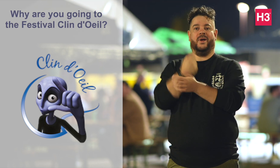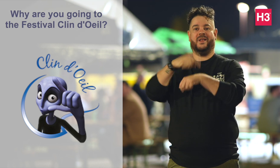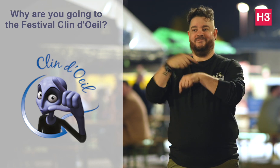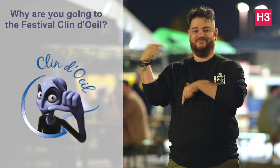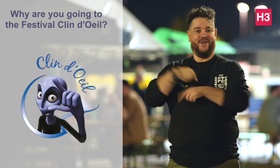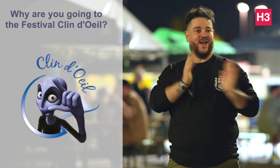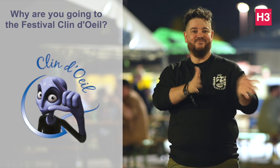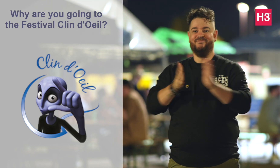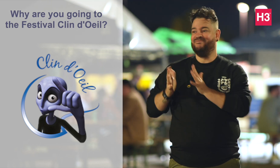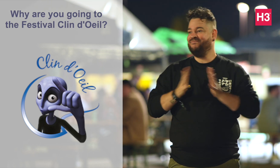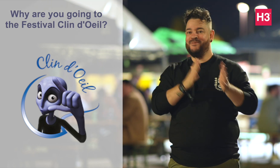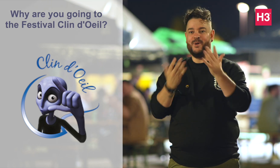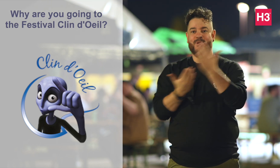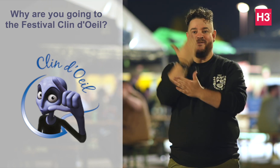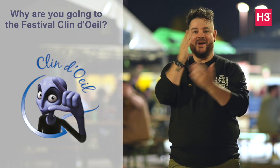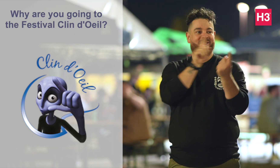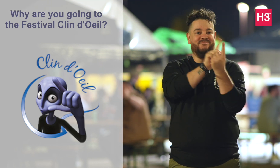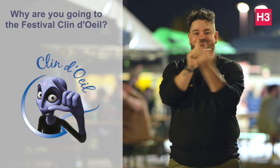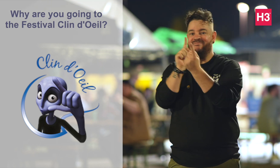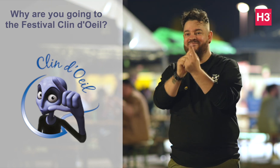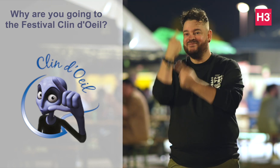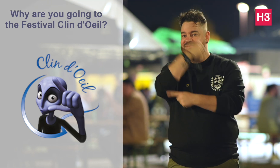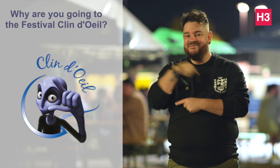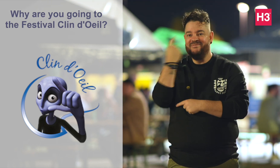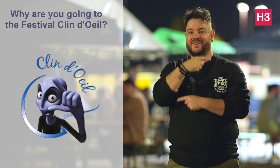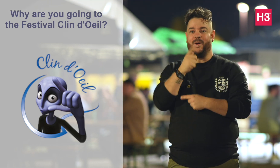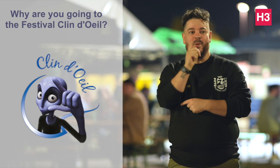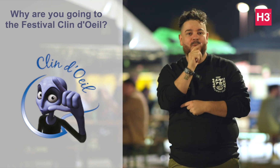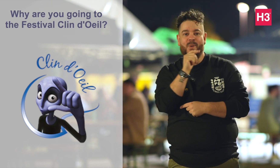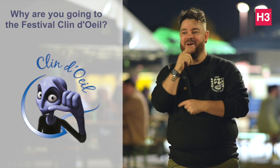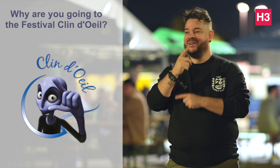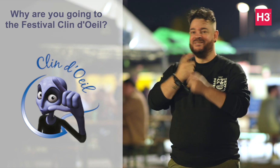making it a great opportunity for me to be here, meet new people,